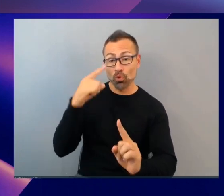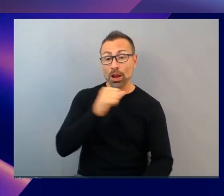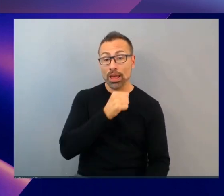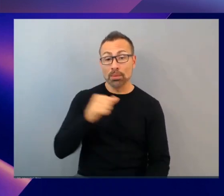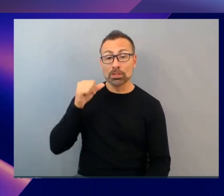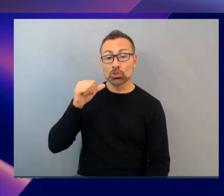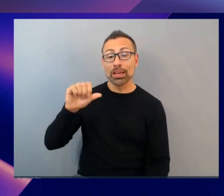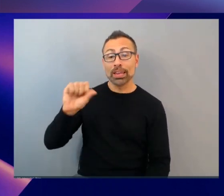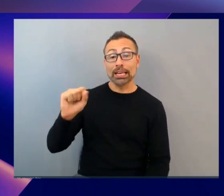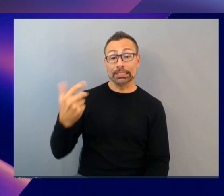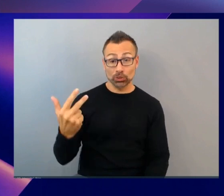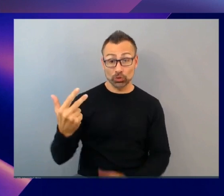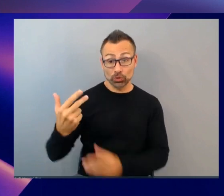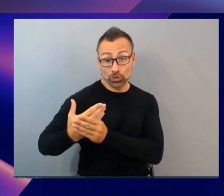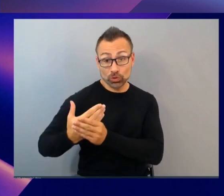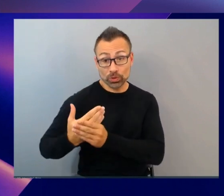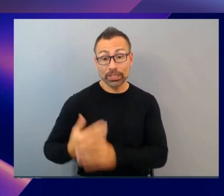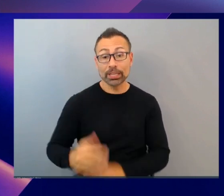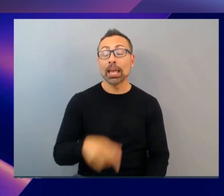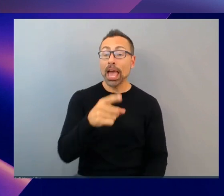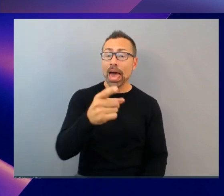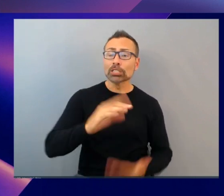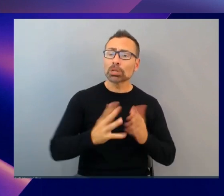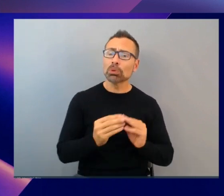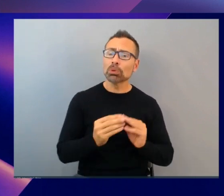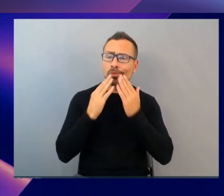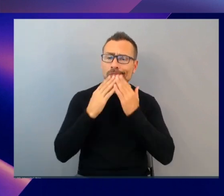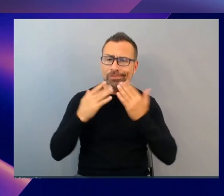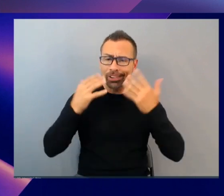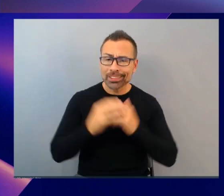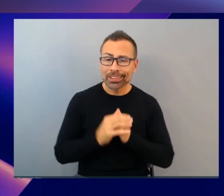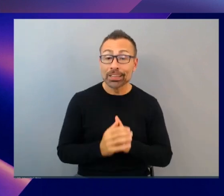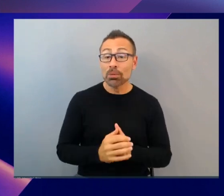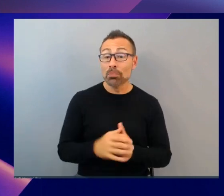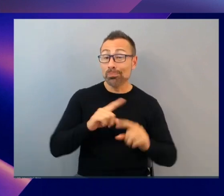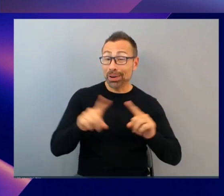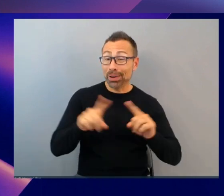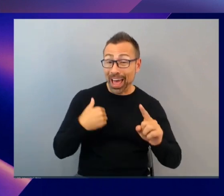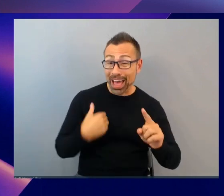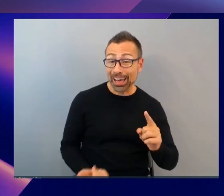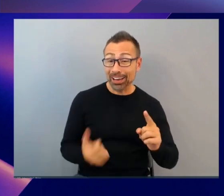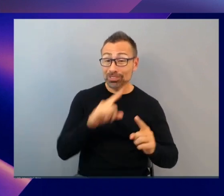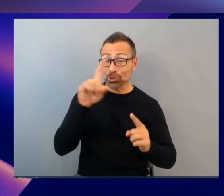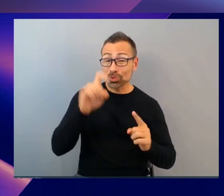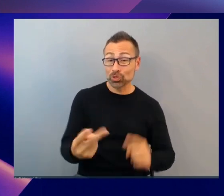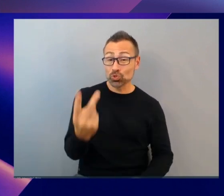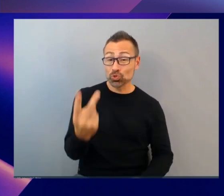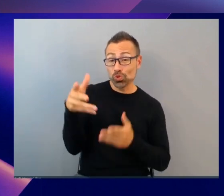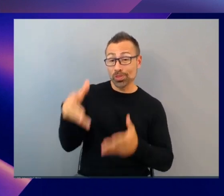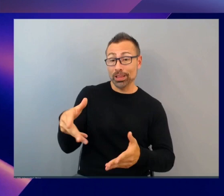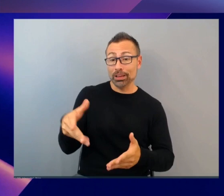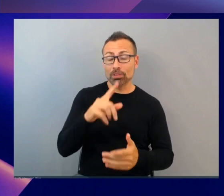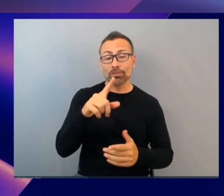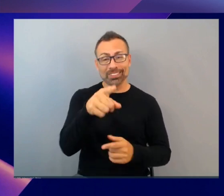I still need to answer two more questions, right? - Okay. From this specific pet to unlock this pet,